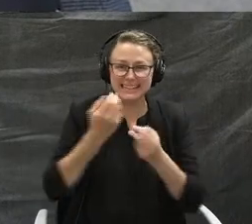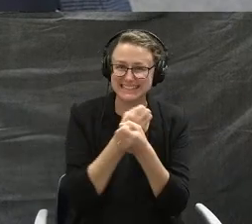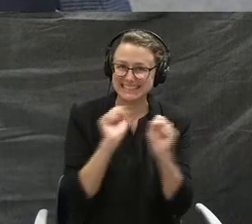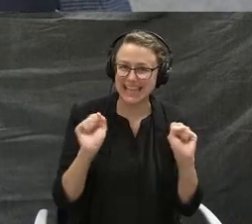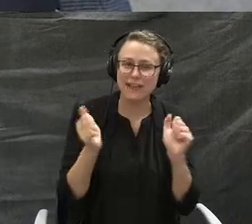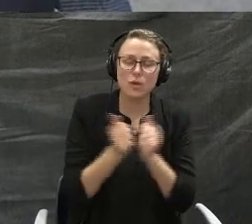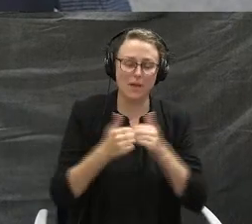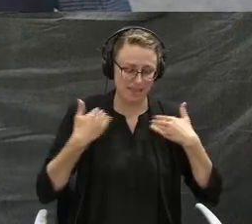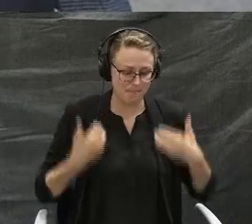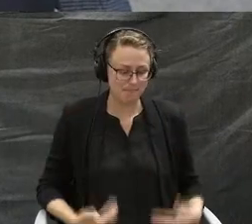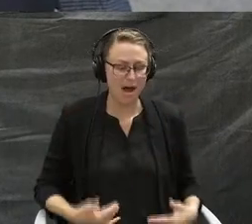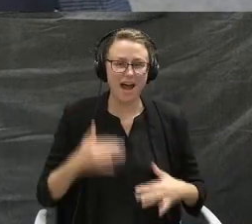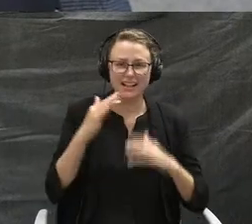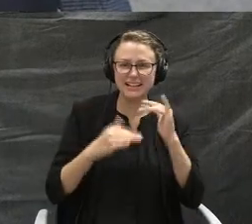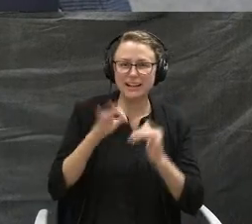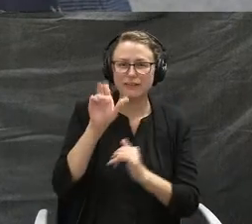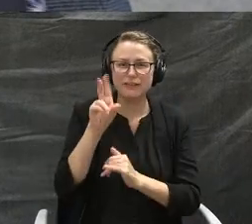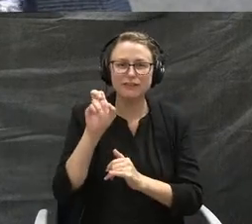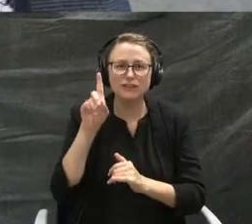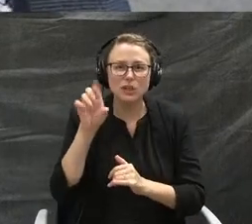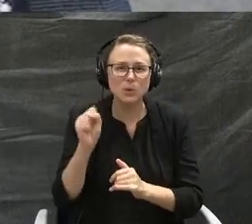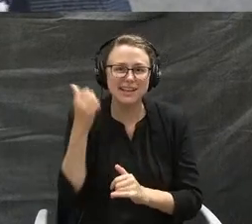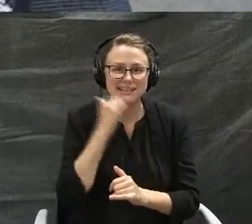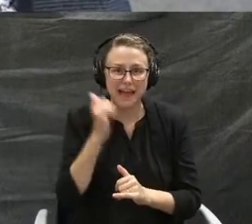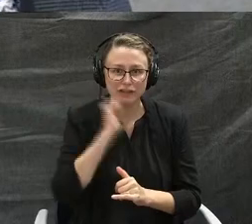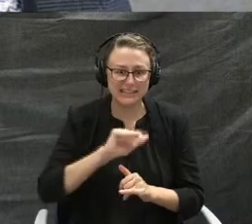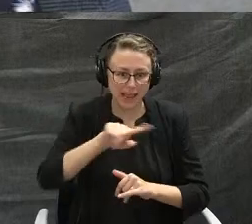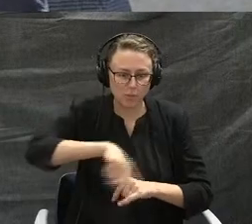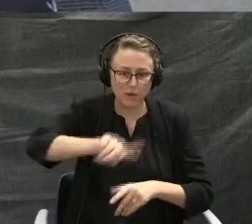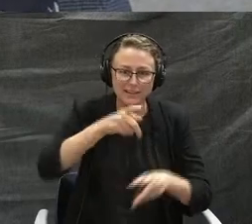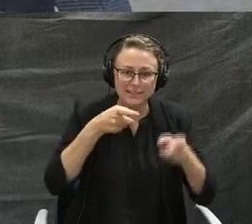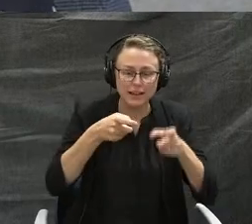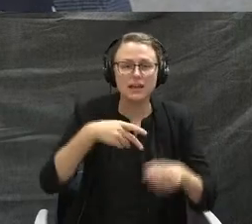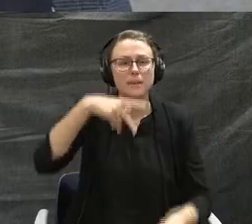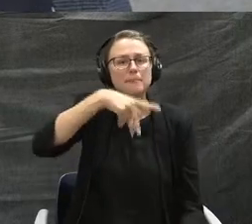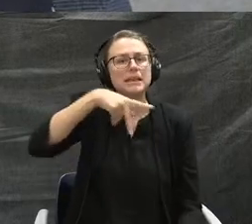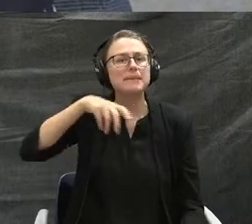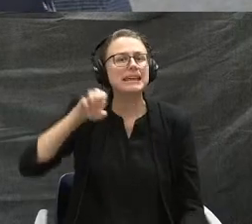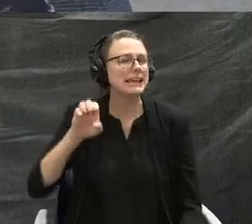deal with on a daily basis? What PP is going to be provided for us, especially